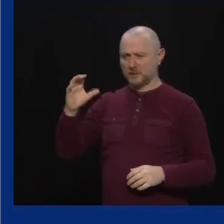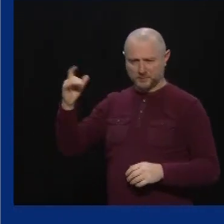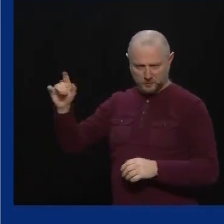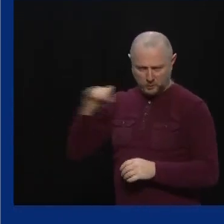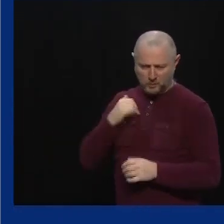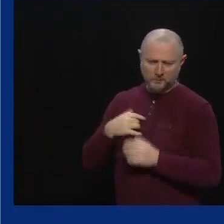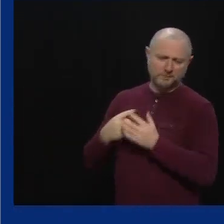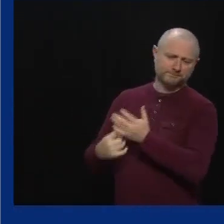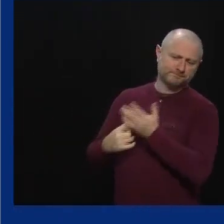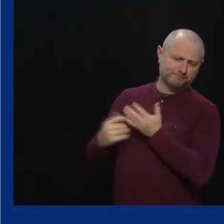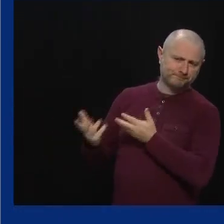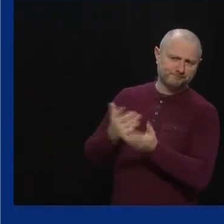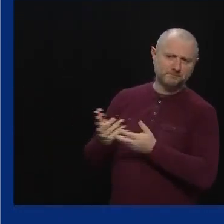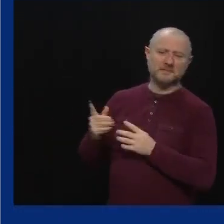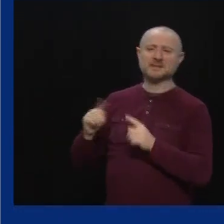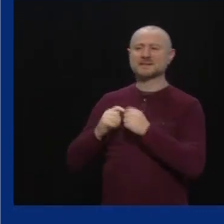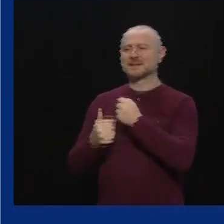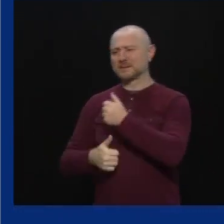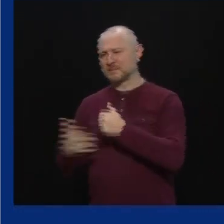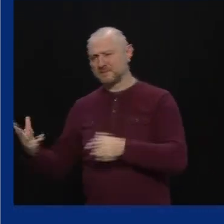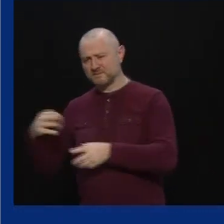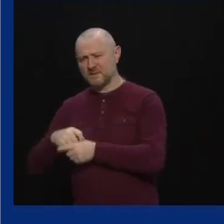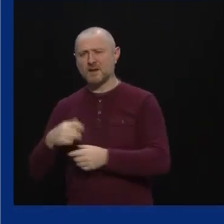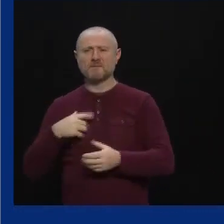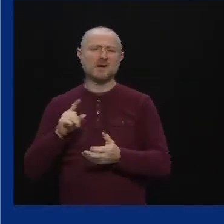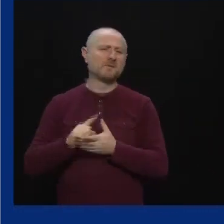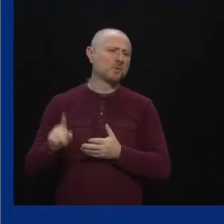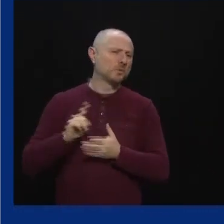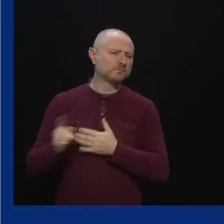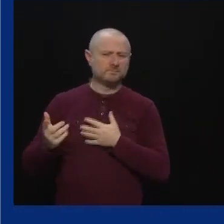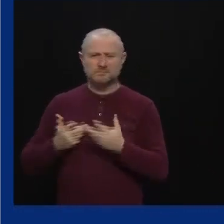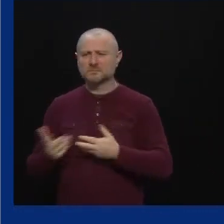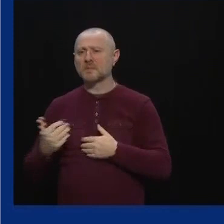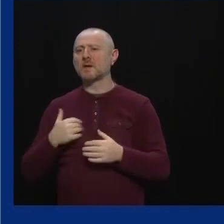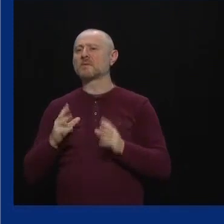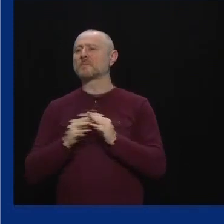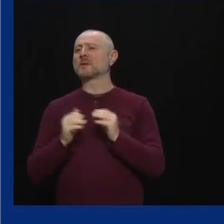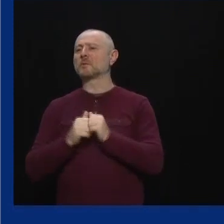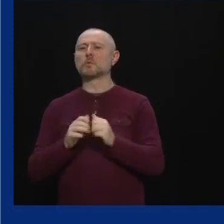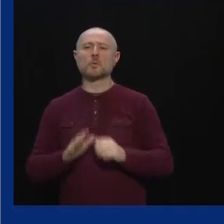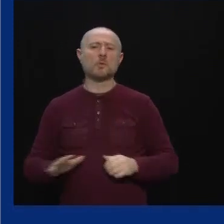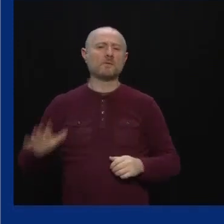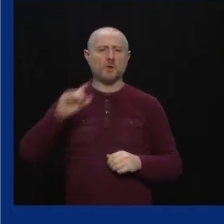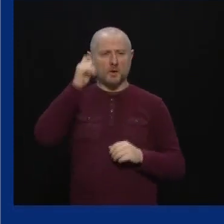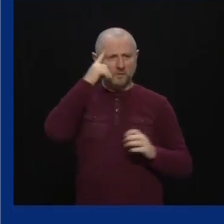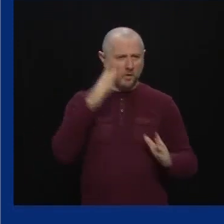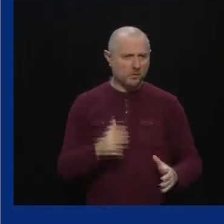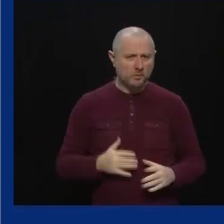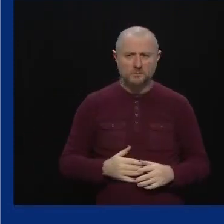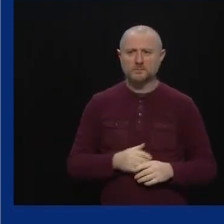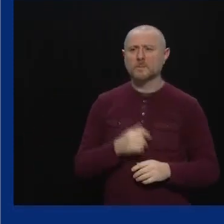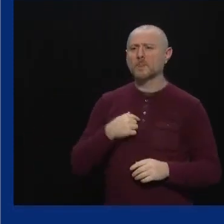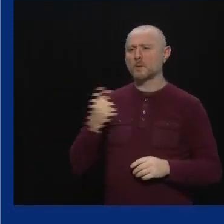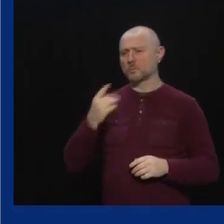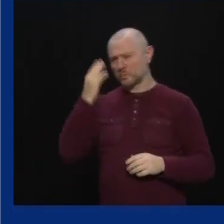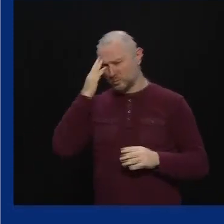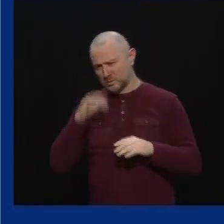PLACES. THAT WOULD BE PRESIDENT BIDEN. WE HAD A GREAT PHONE CALL IN DECEMBER. HIS TEAM ENGAGES US EVERY SINGLE WEEK.